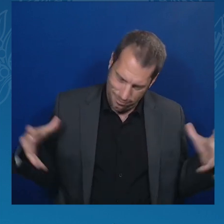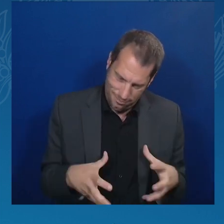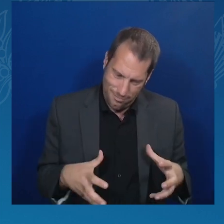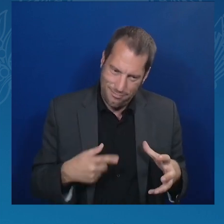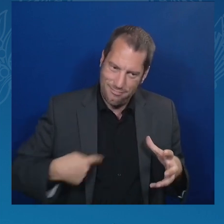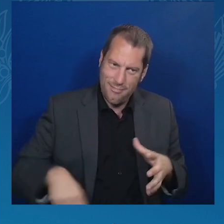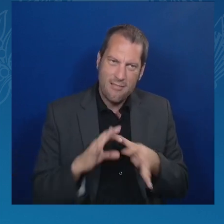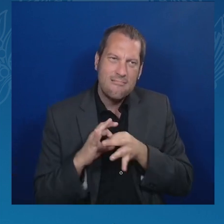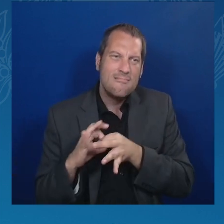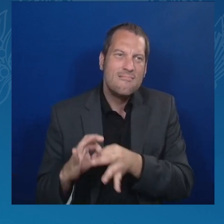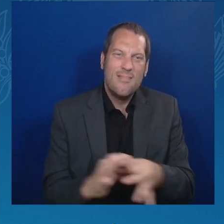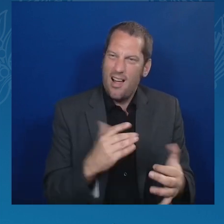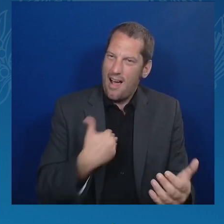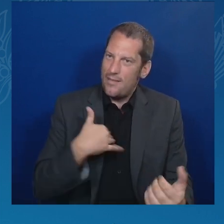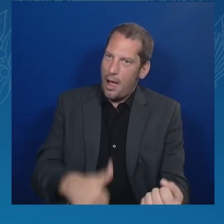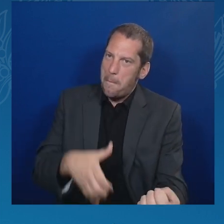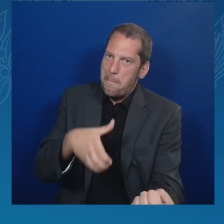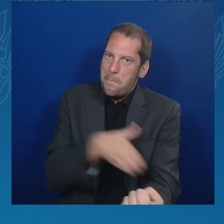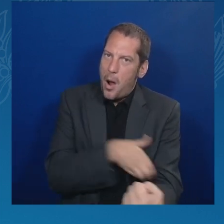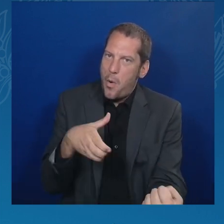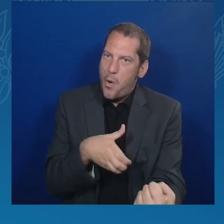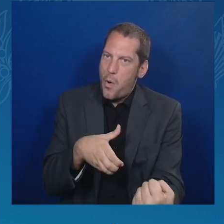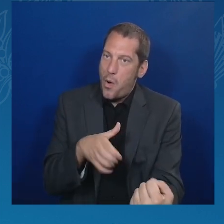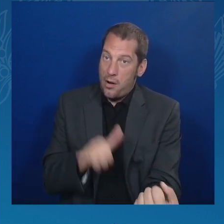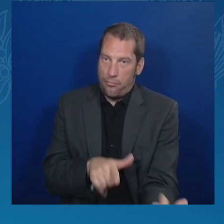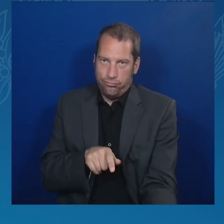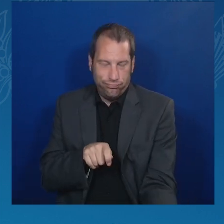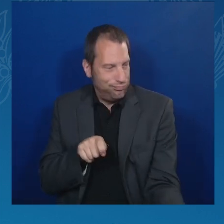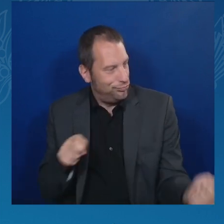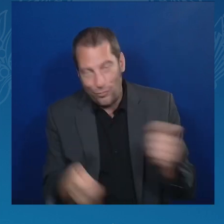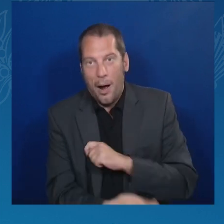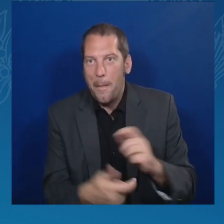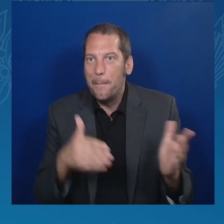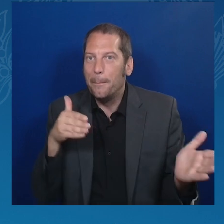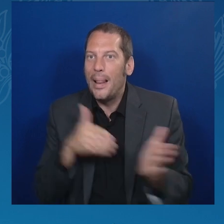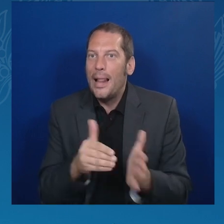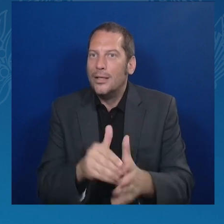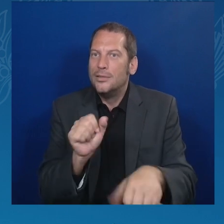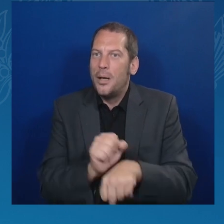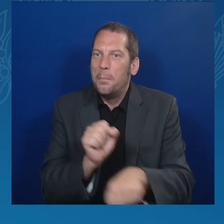jobs that come with the dignity that all people deserve.